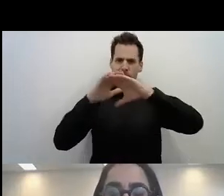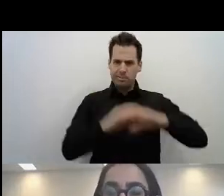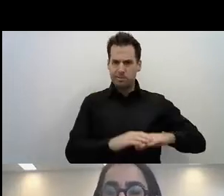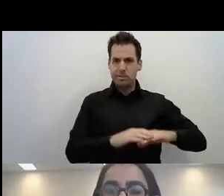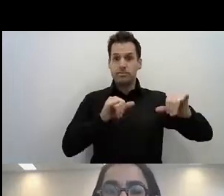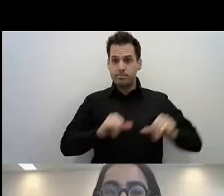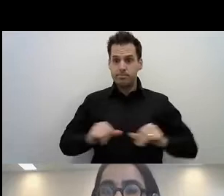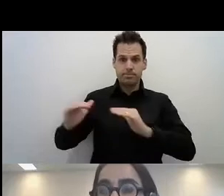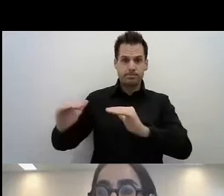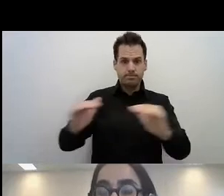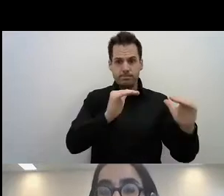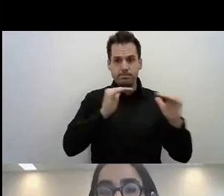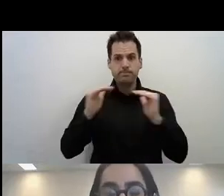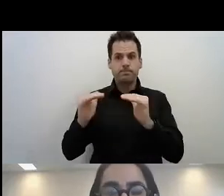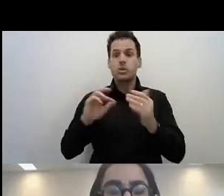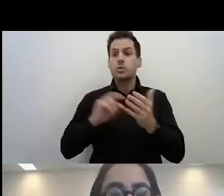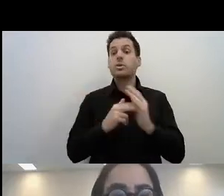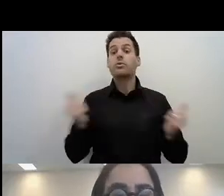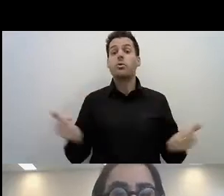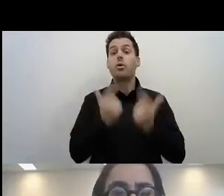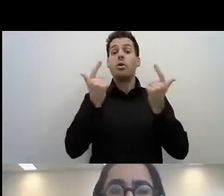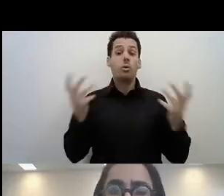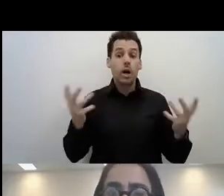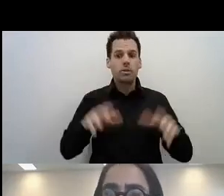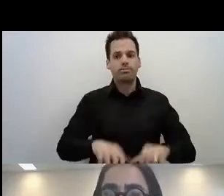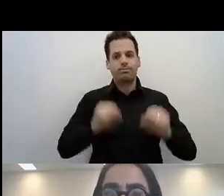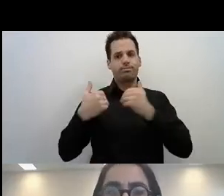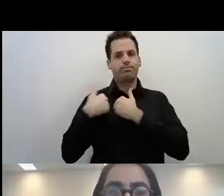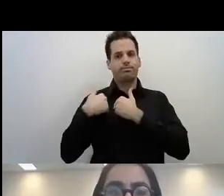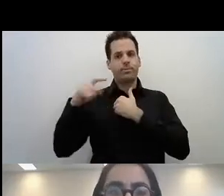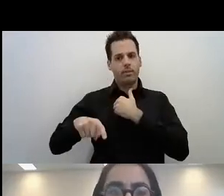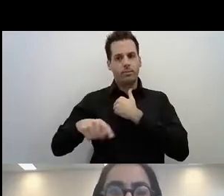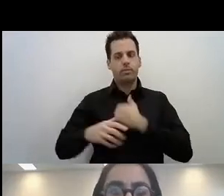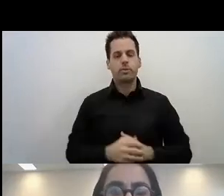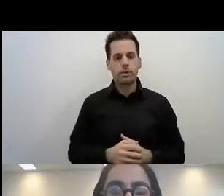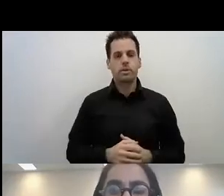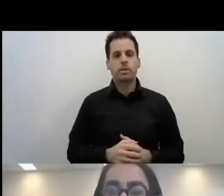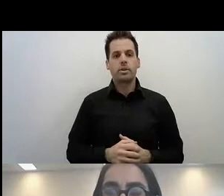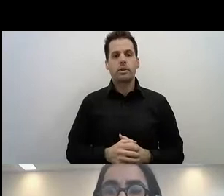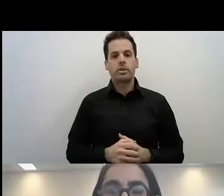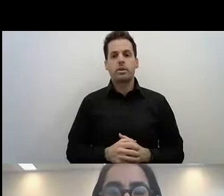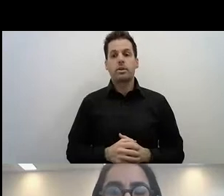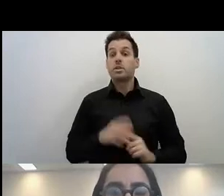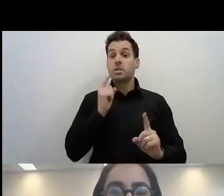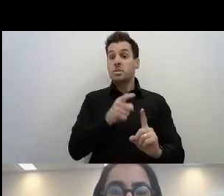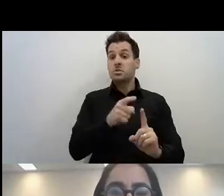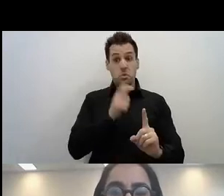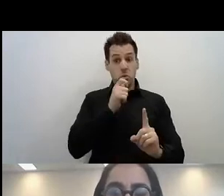is a responsibility that we all bear in particular those of us uh who don't rely upon service animals